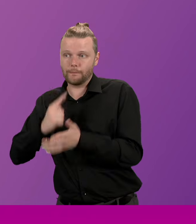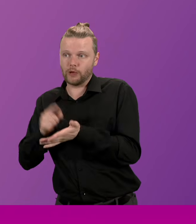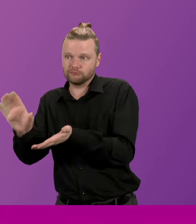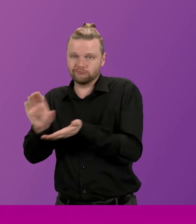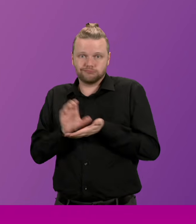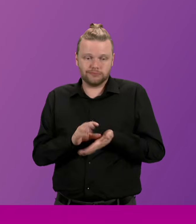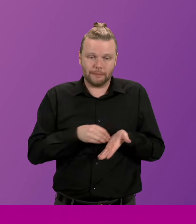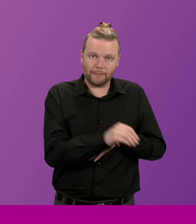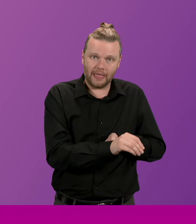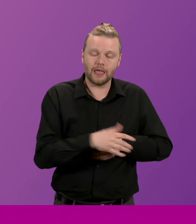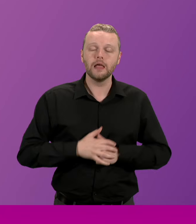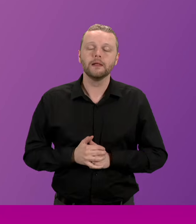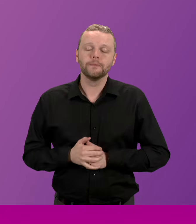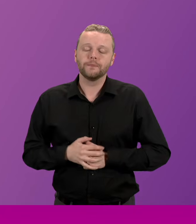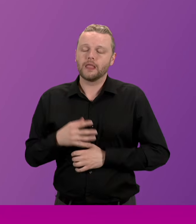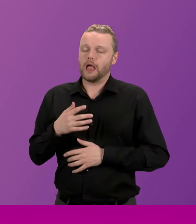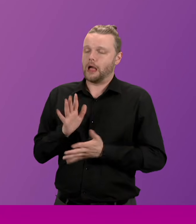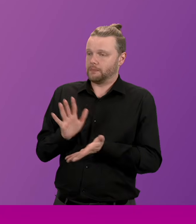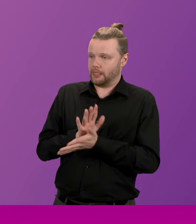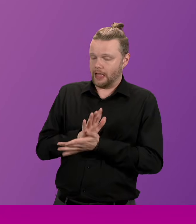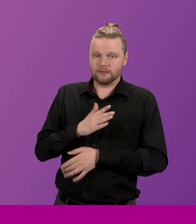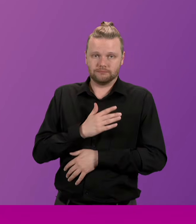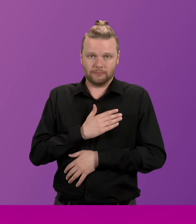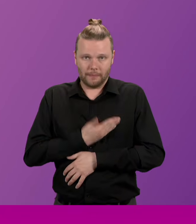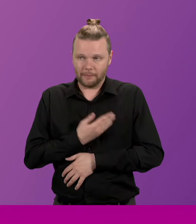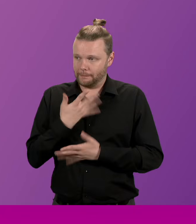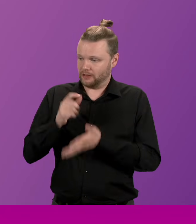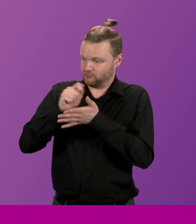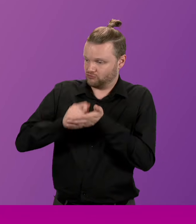I am glad to hear that the member has written to the Competition and Markets Authority,